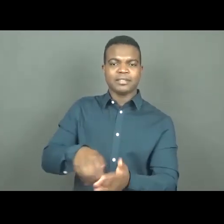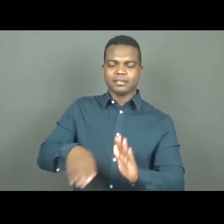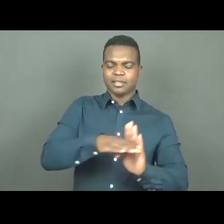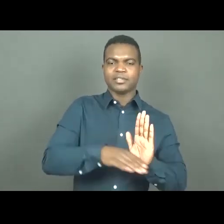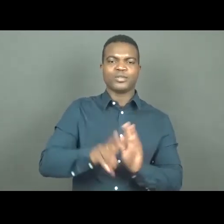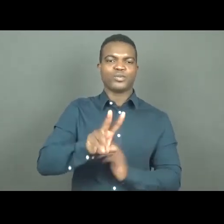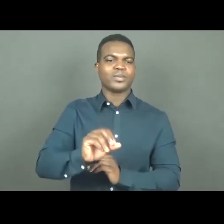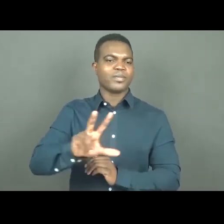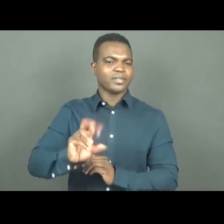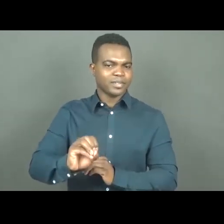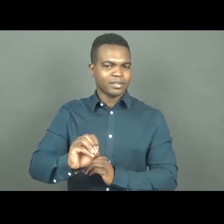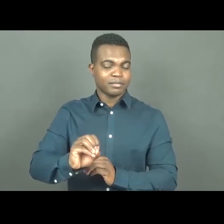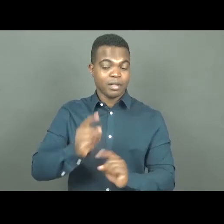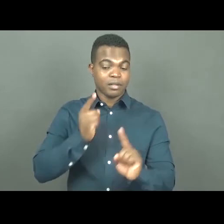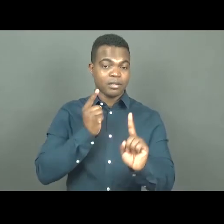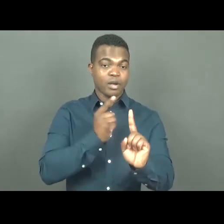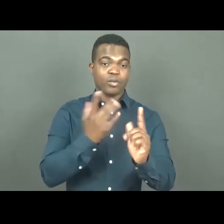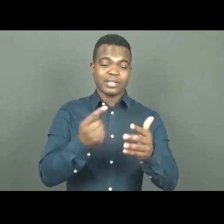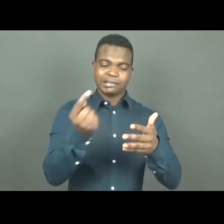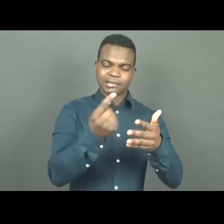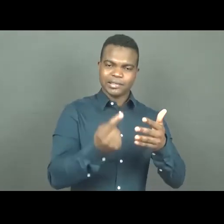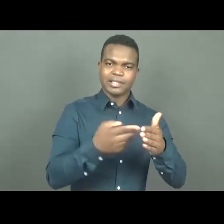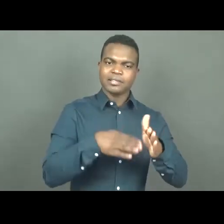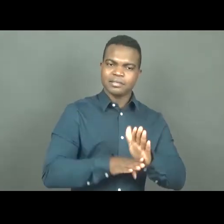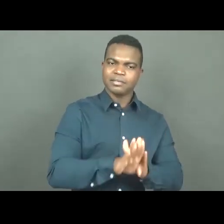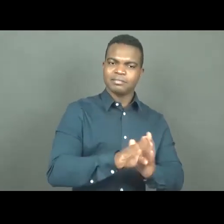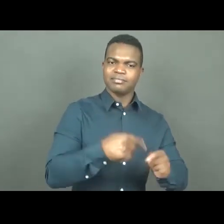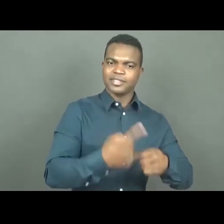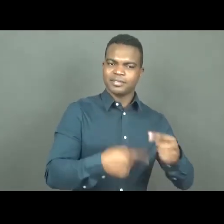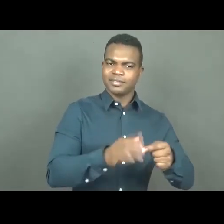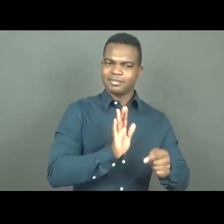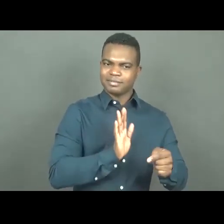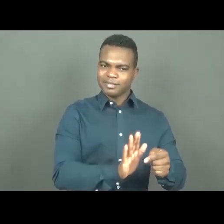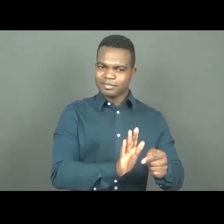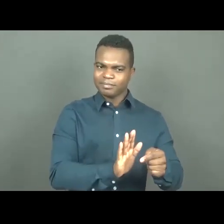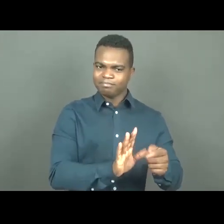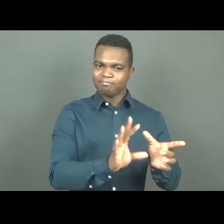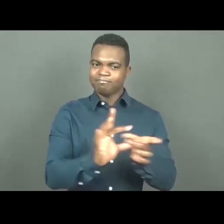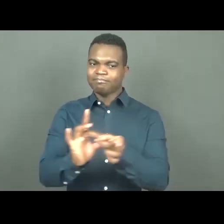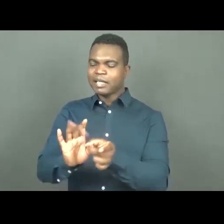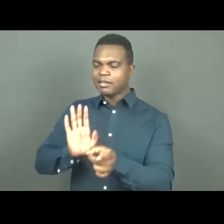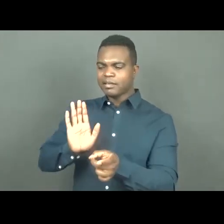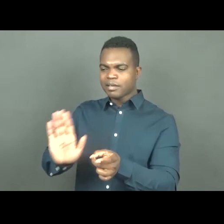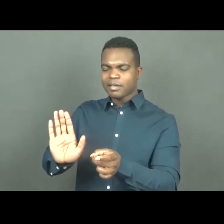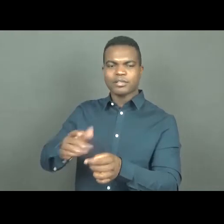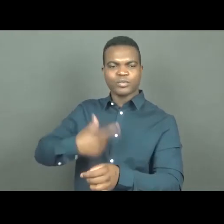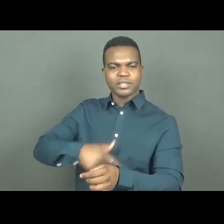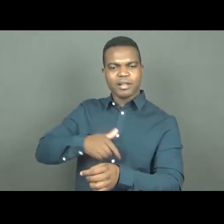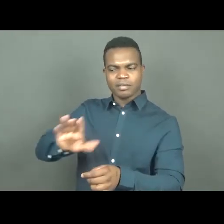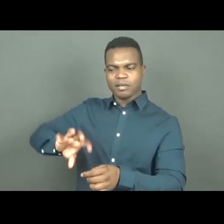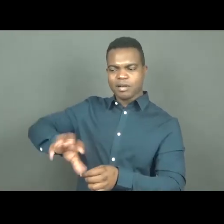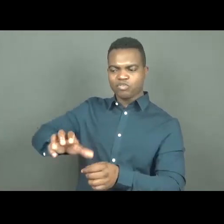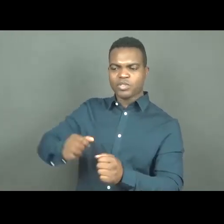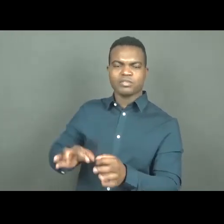Switzerland is also dedicated by the agenda more broadly. The Swiss confederation is hosting